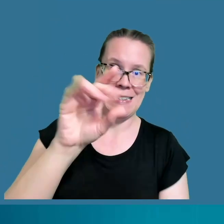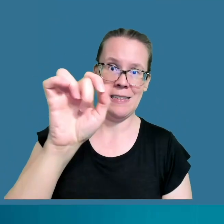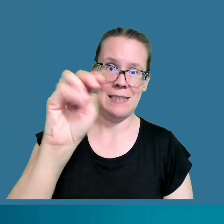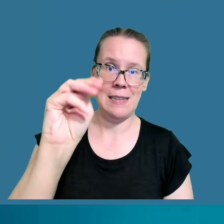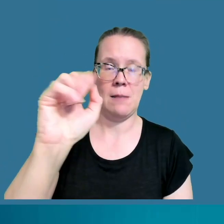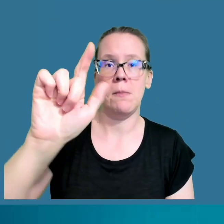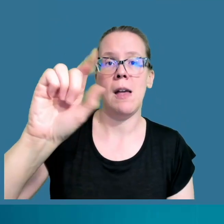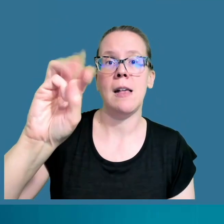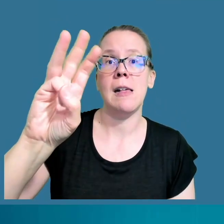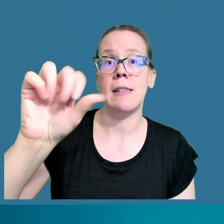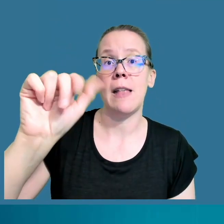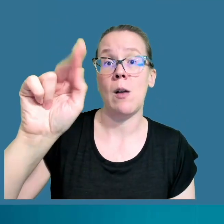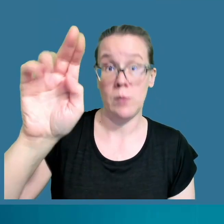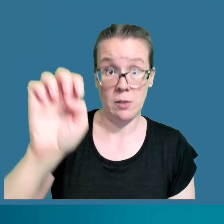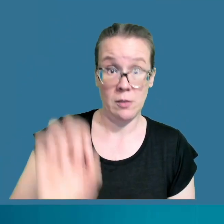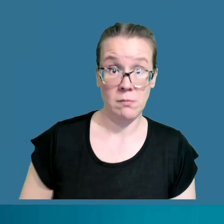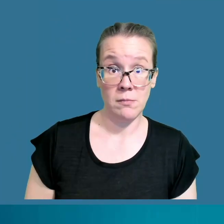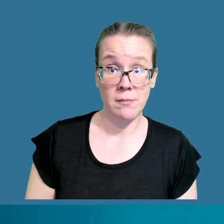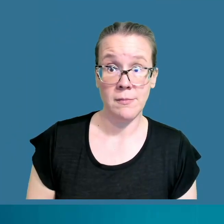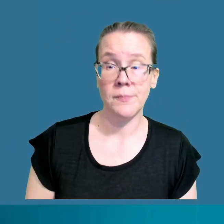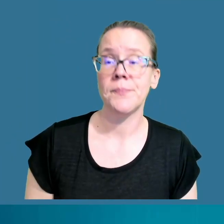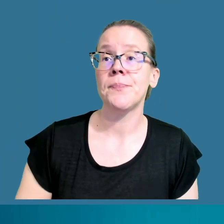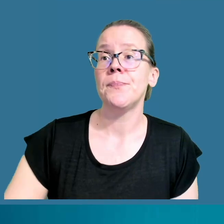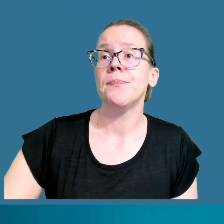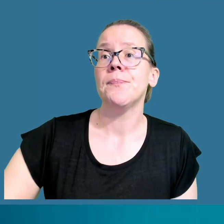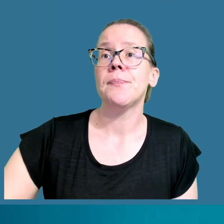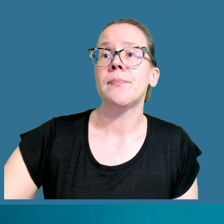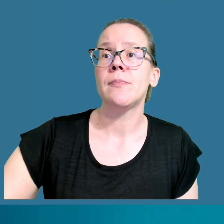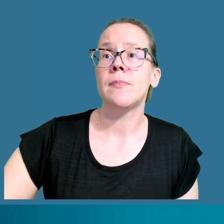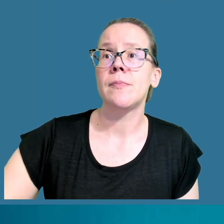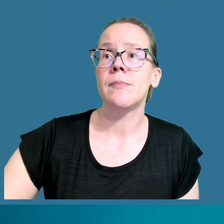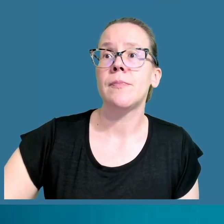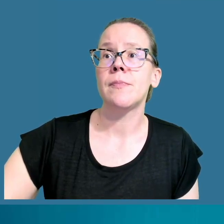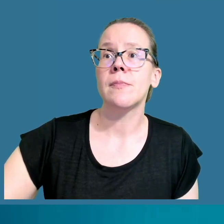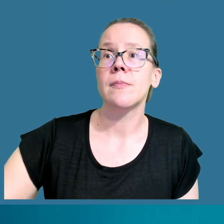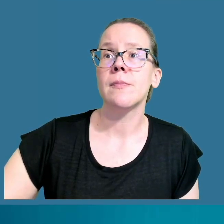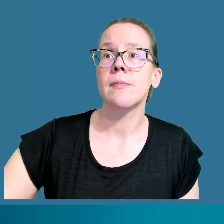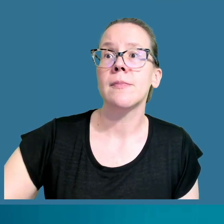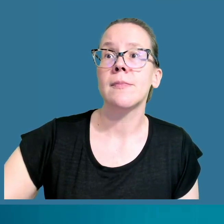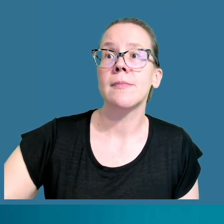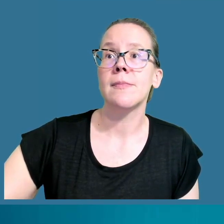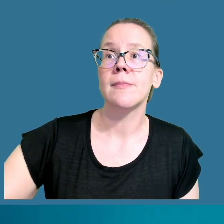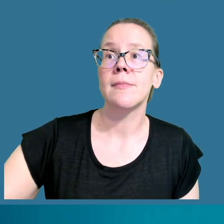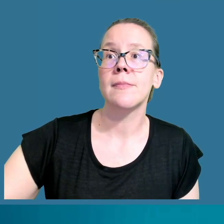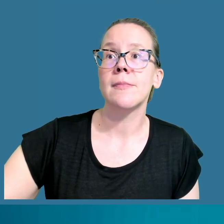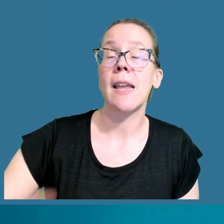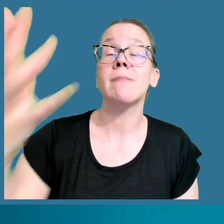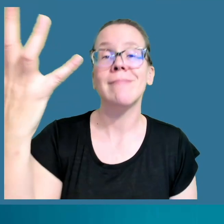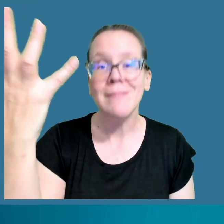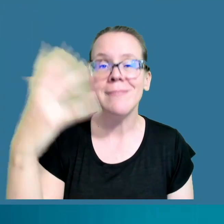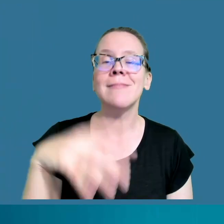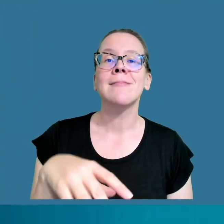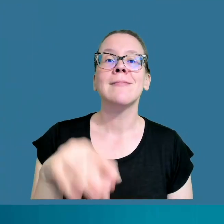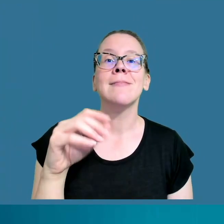that is going to help you, on my particular pattern, know which seam allowances to stitch.